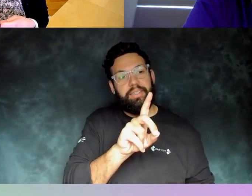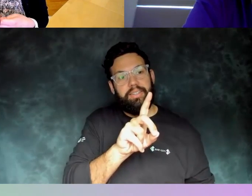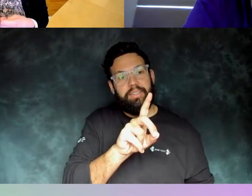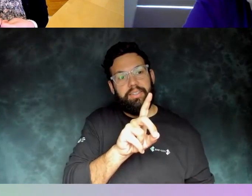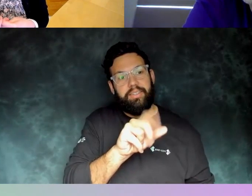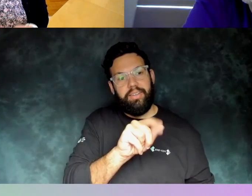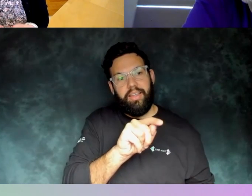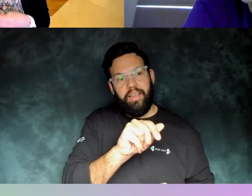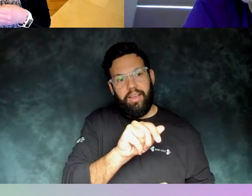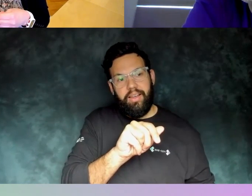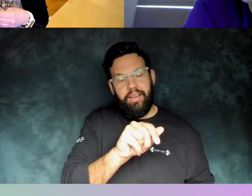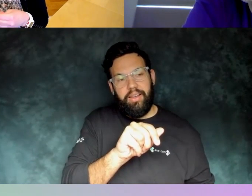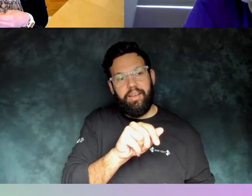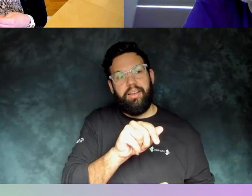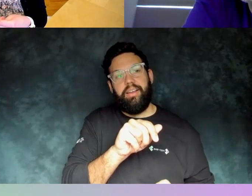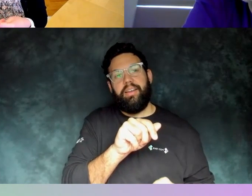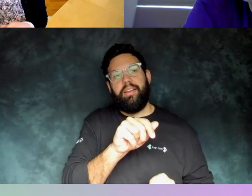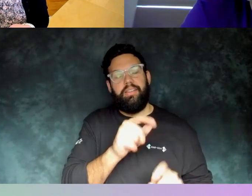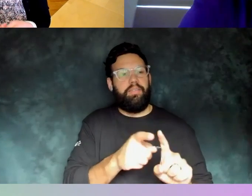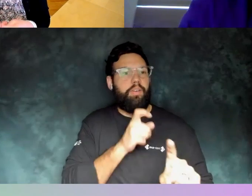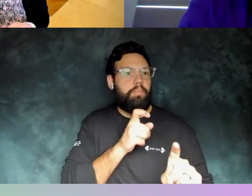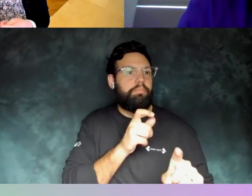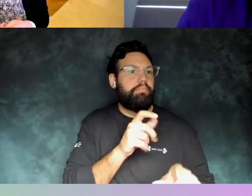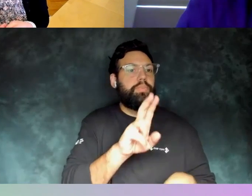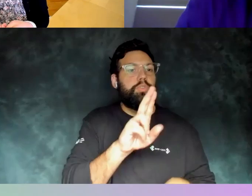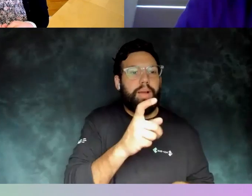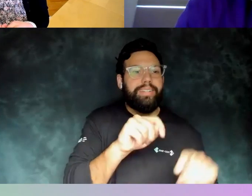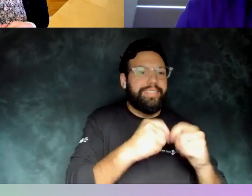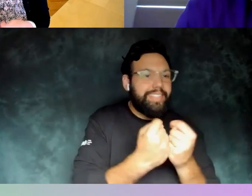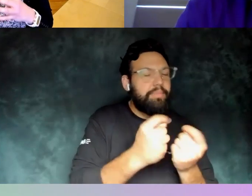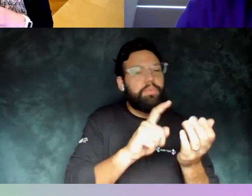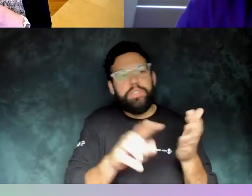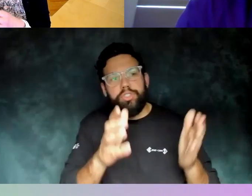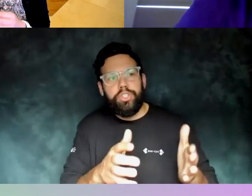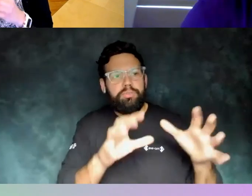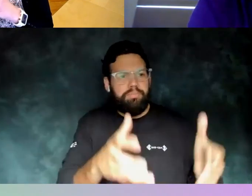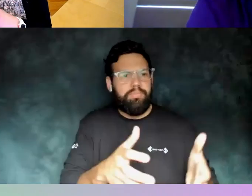press a link, you go somewhere, you press a button and there's an action and sometimes you go somewhere.